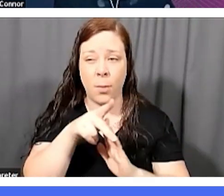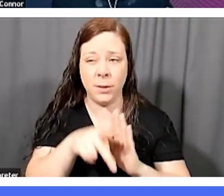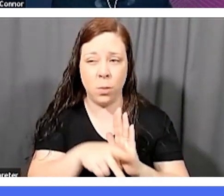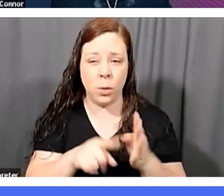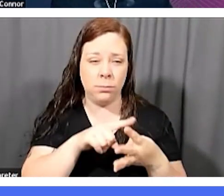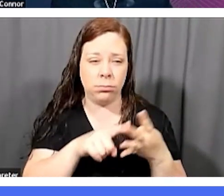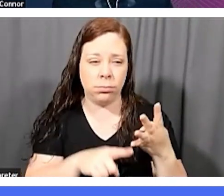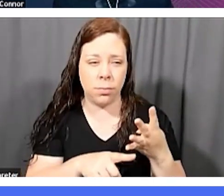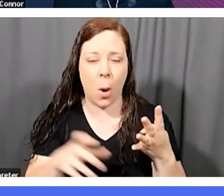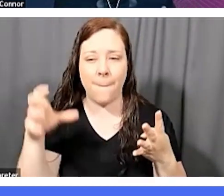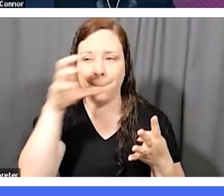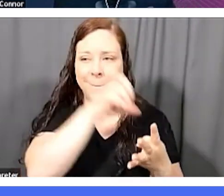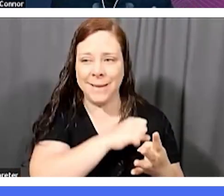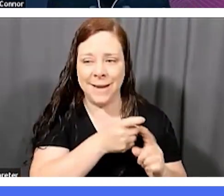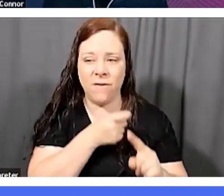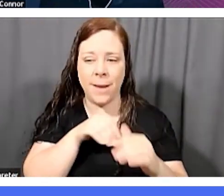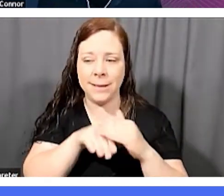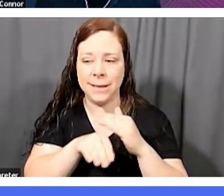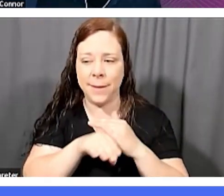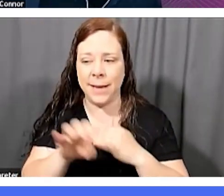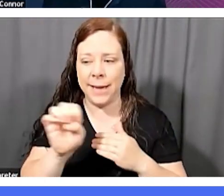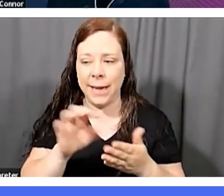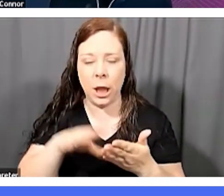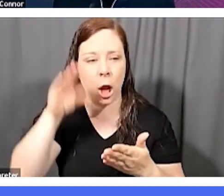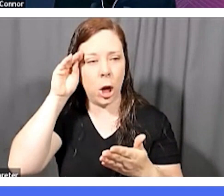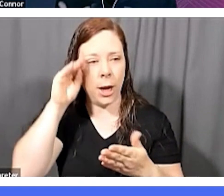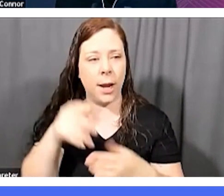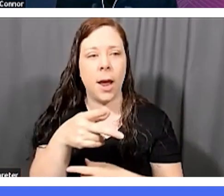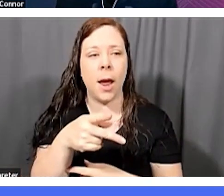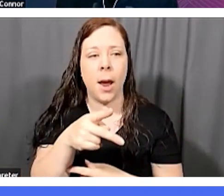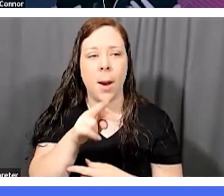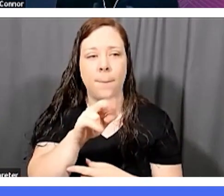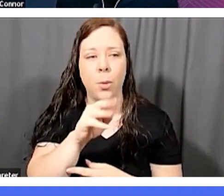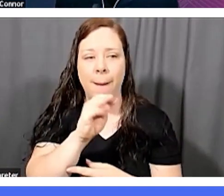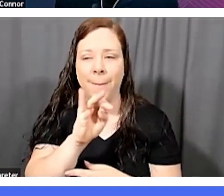from accessibility, e-learning, so priming, right? Preparing the learners to receive